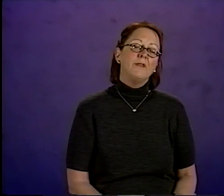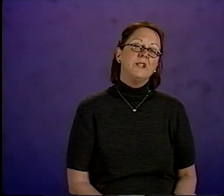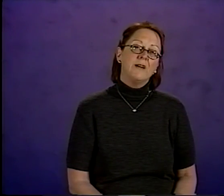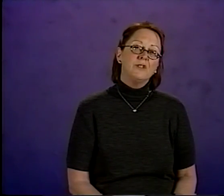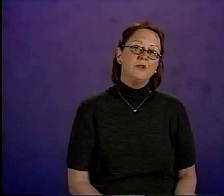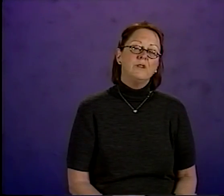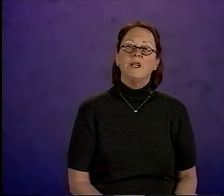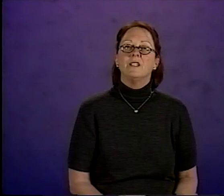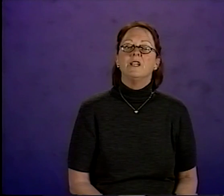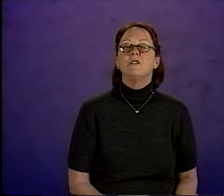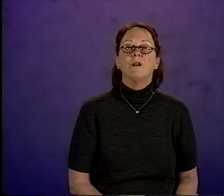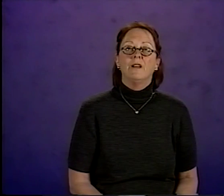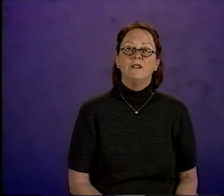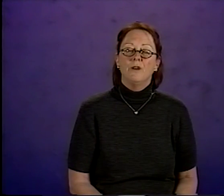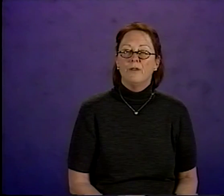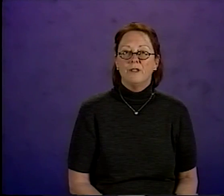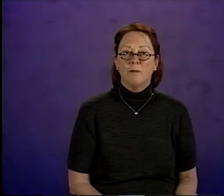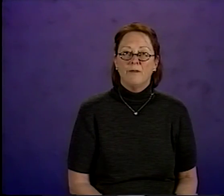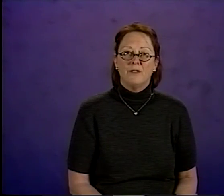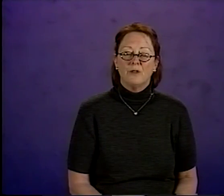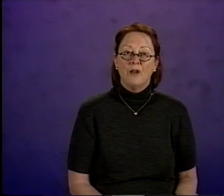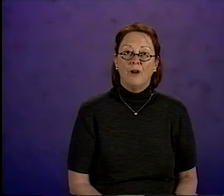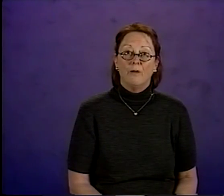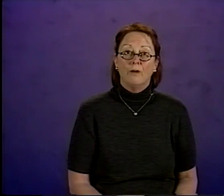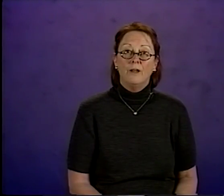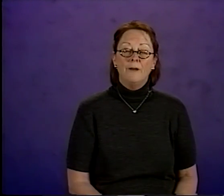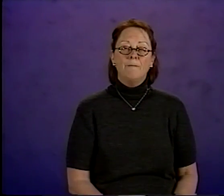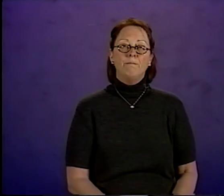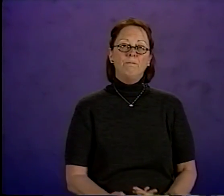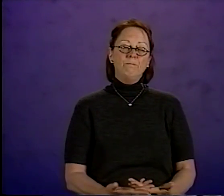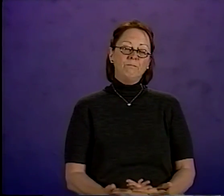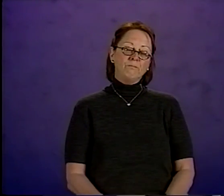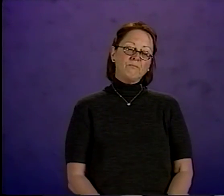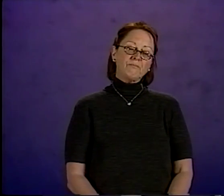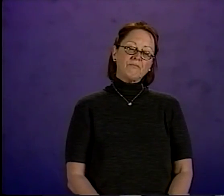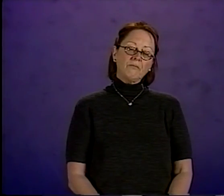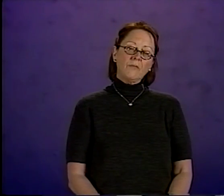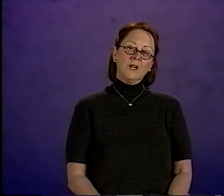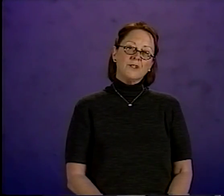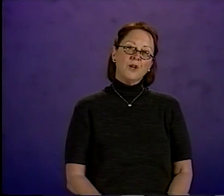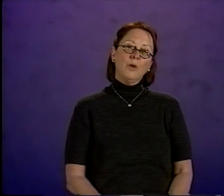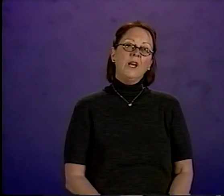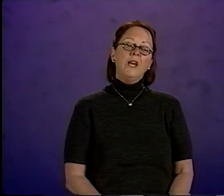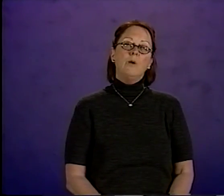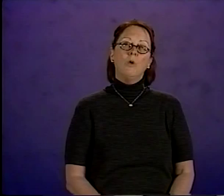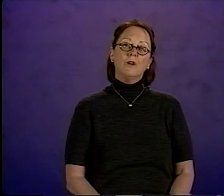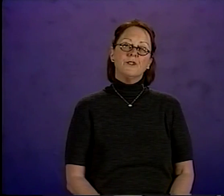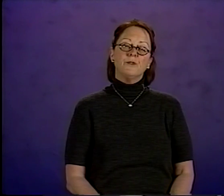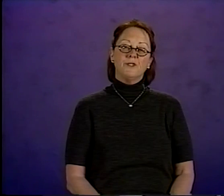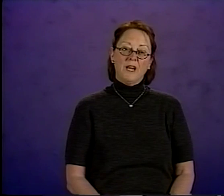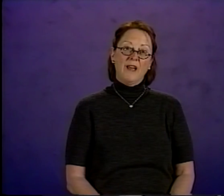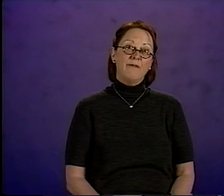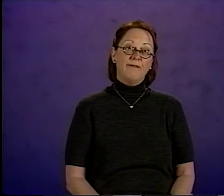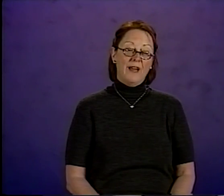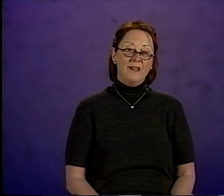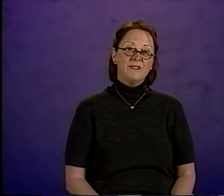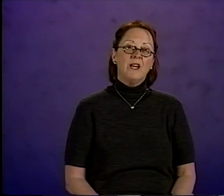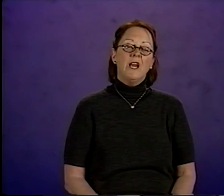that the Deaf student has indirectly told this professor no. And so he works to save face